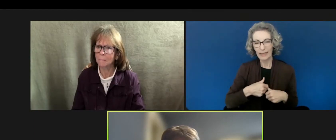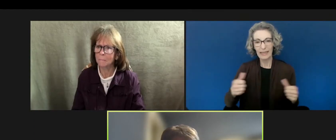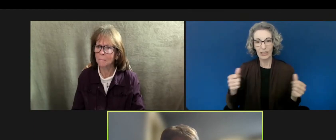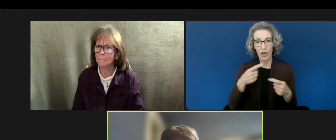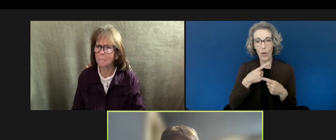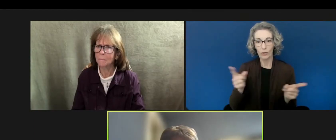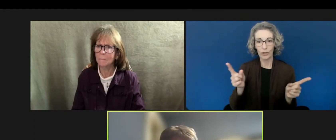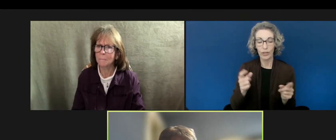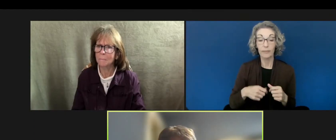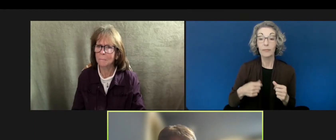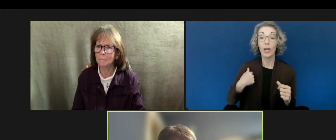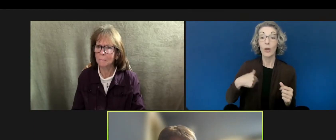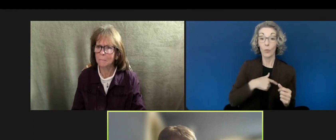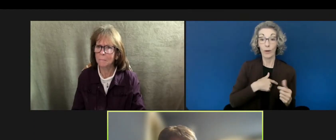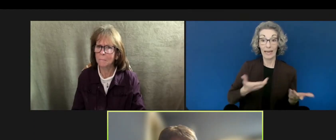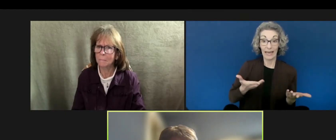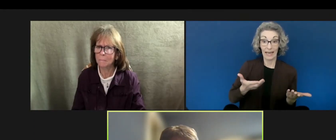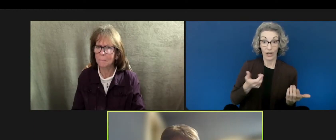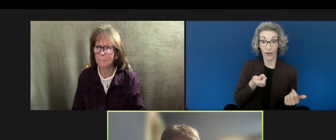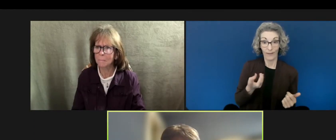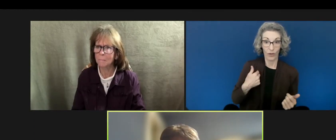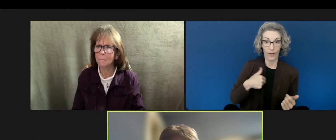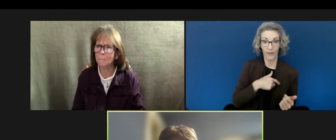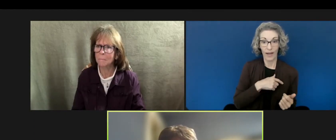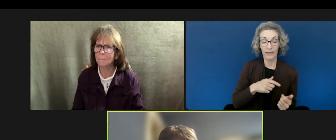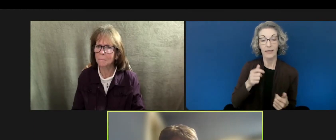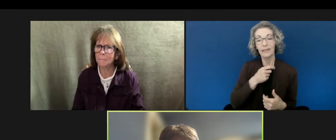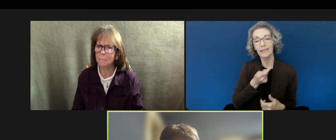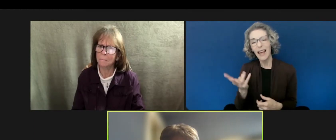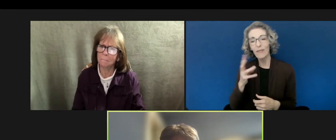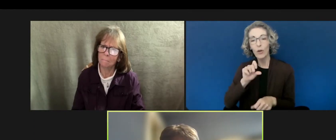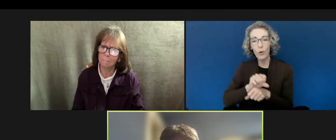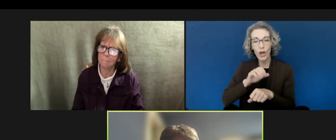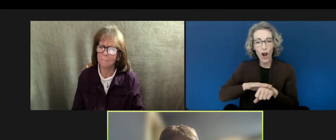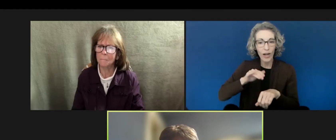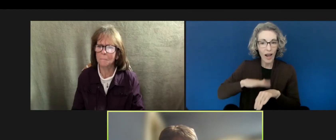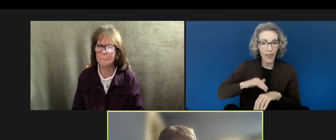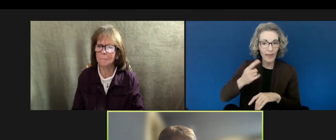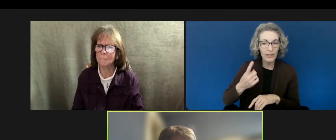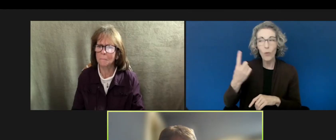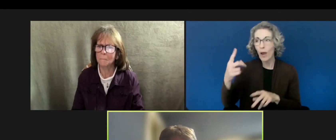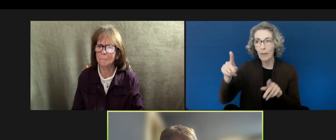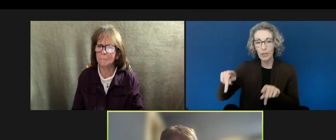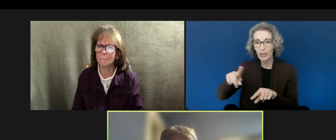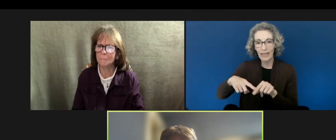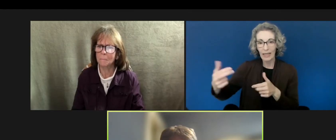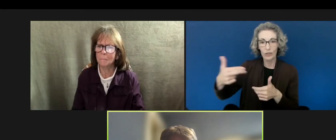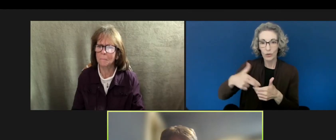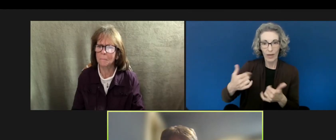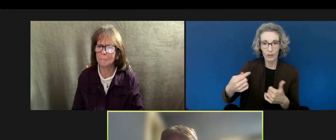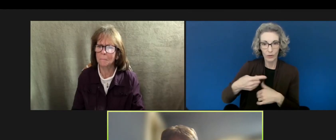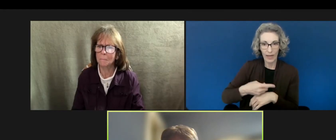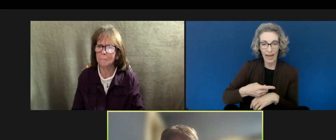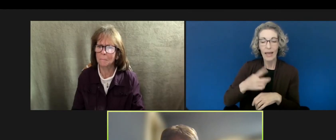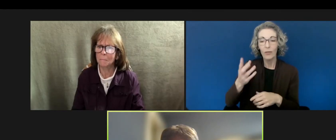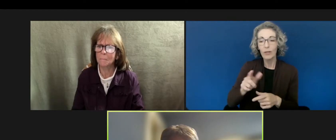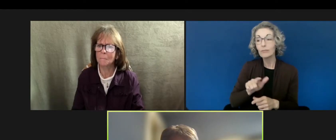session including lon Herschel, who couldn't be here today. And I'm gonna pass it on to Christina to describe a little bit how this session